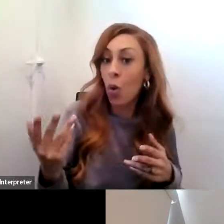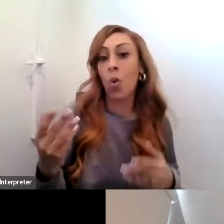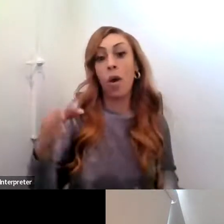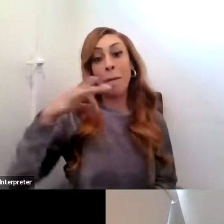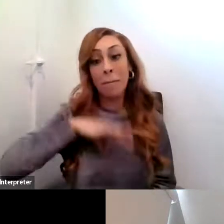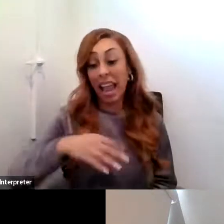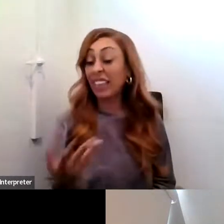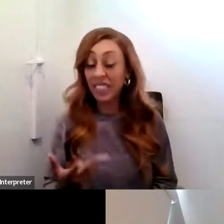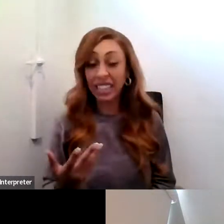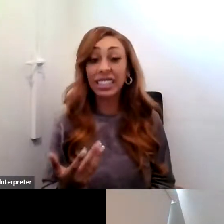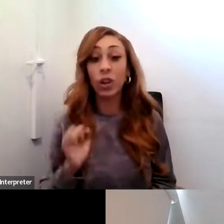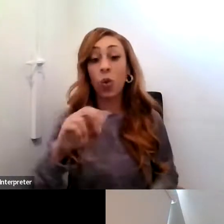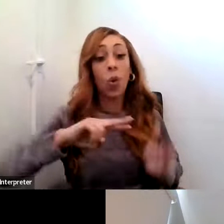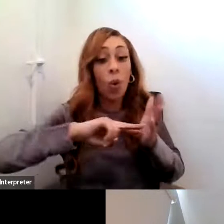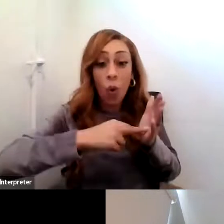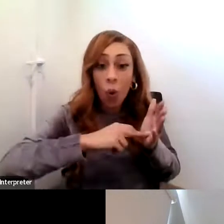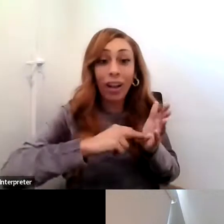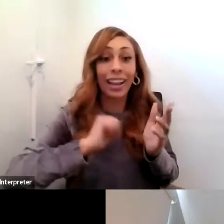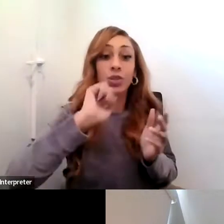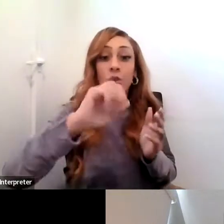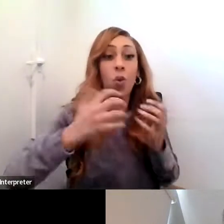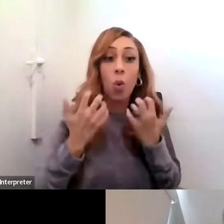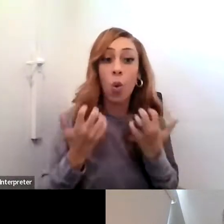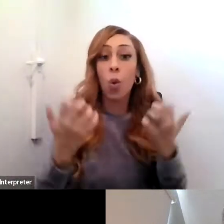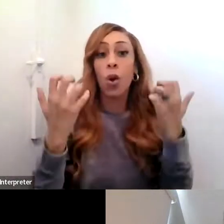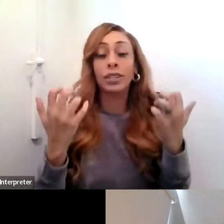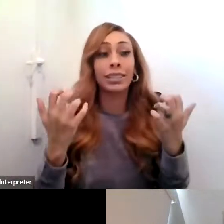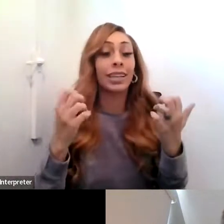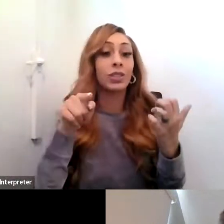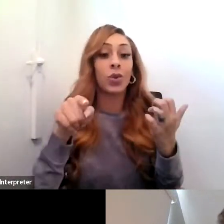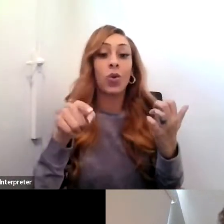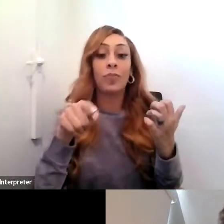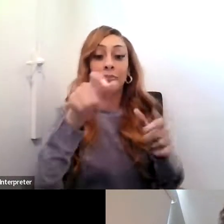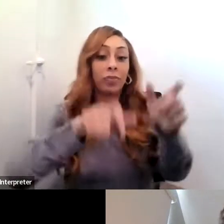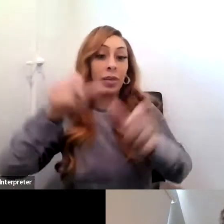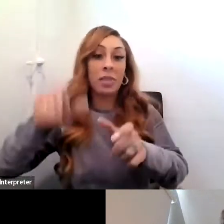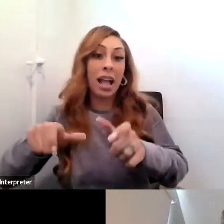your organisation and your audiences in many more ways than just the obvious ones.